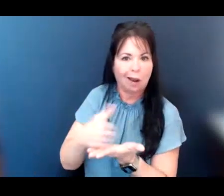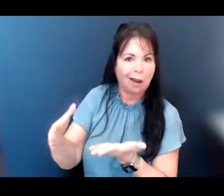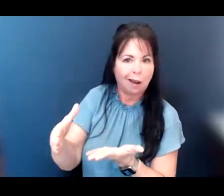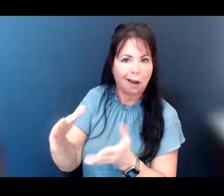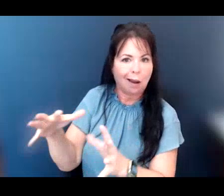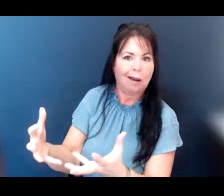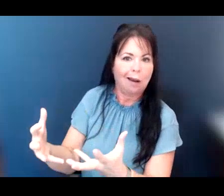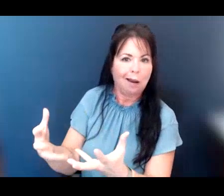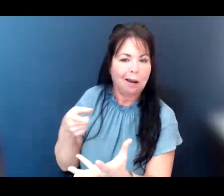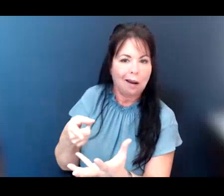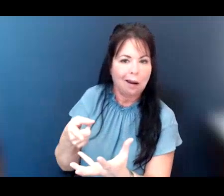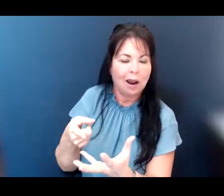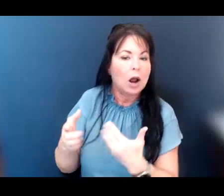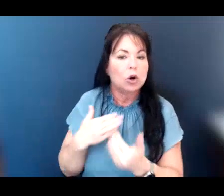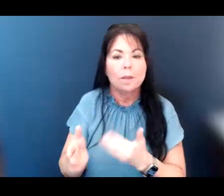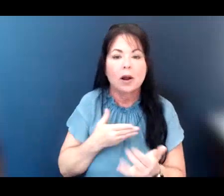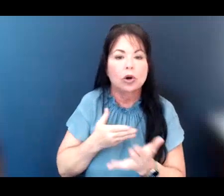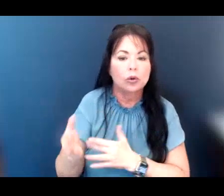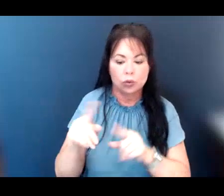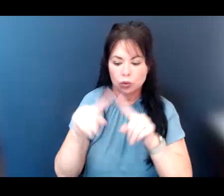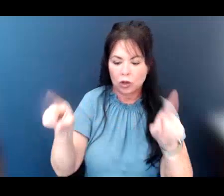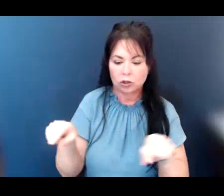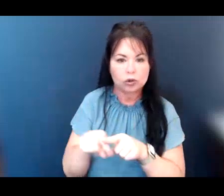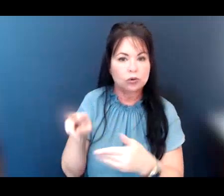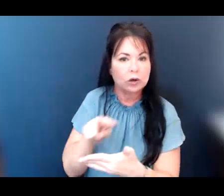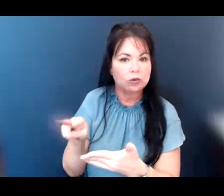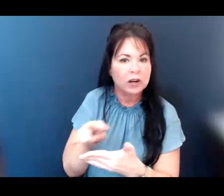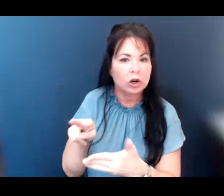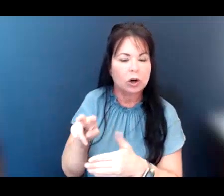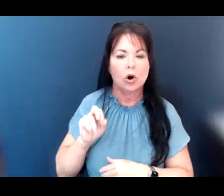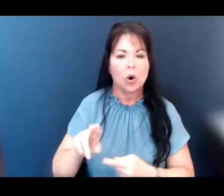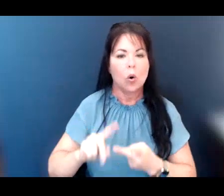readers or just different assistive technology to navigate the site.